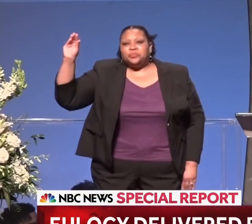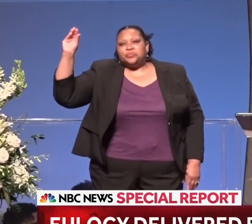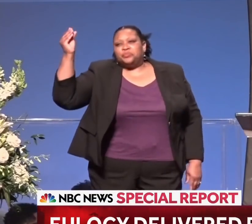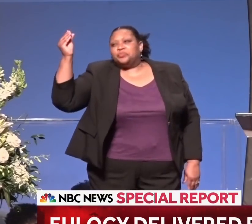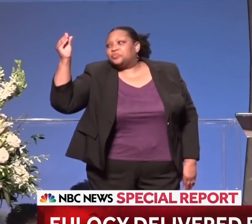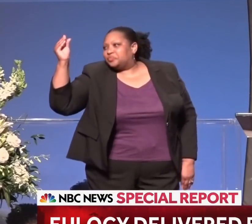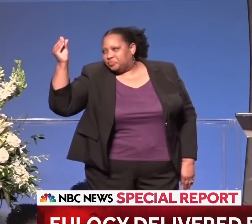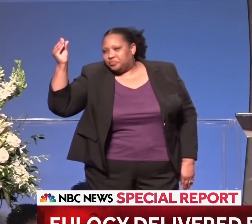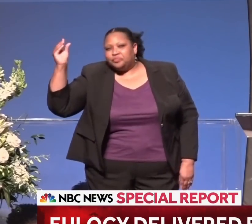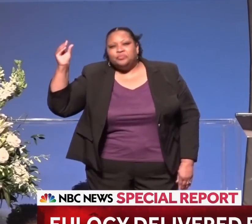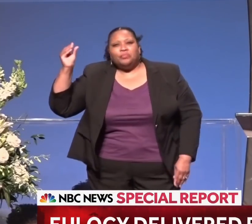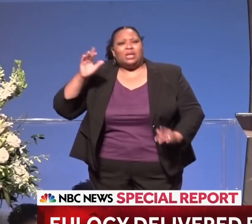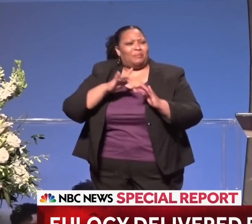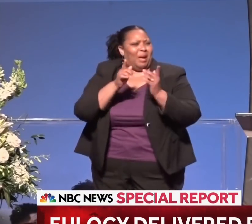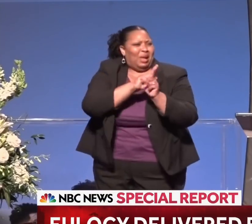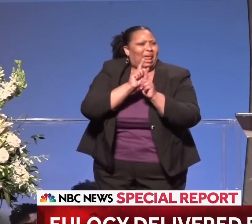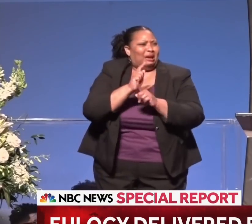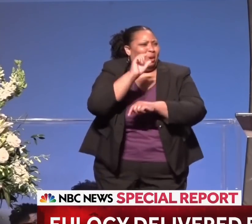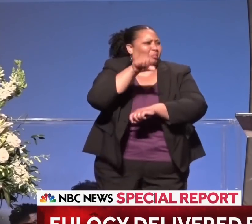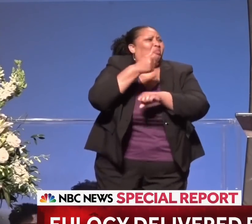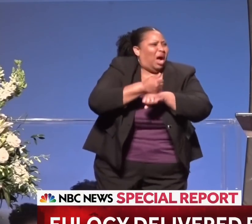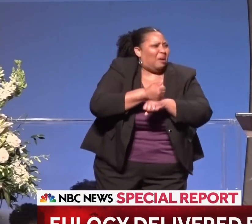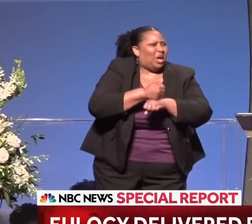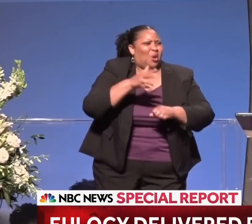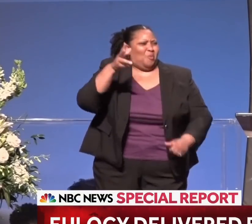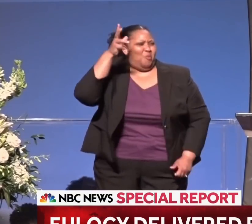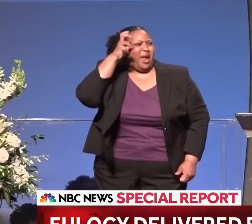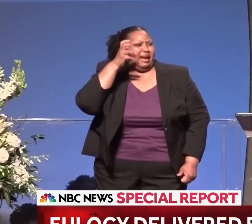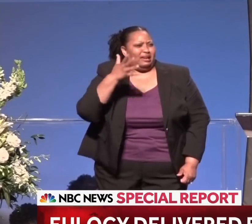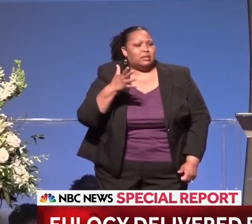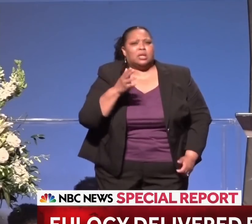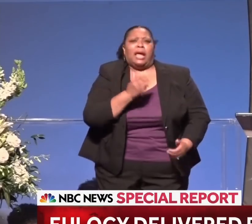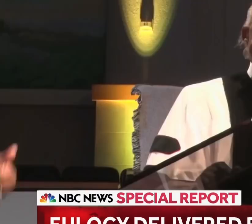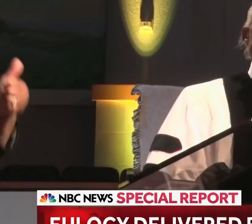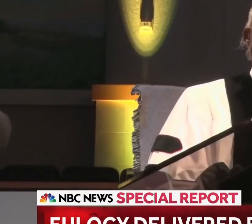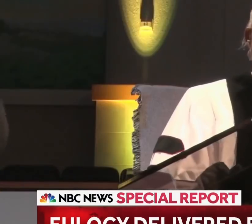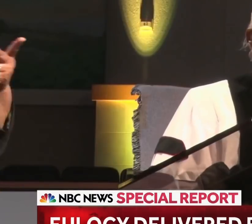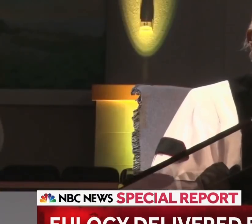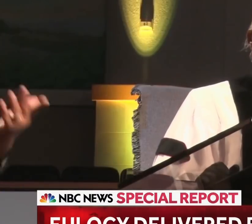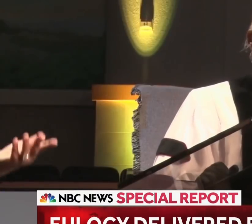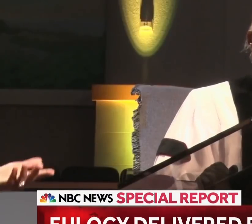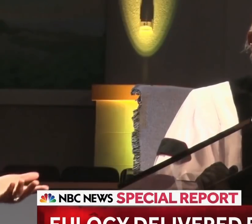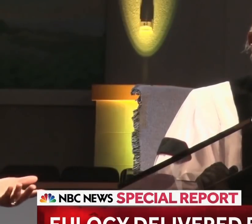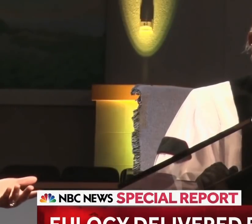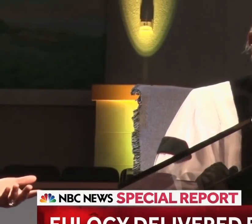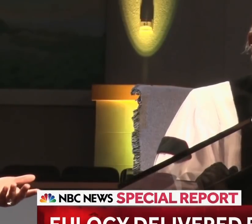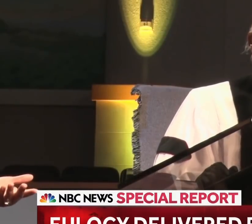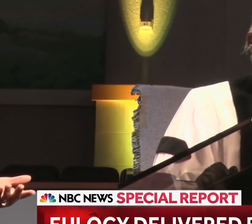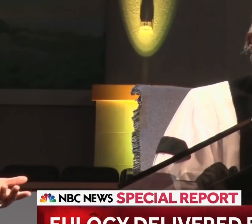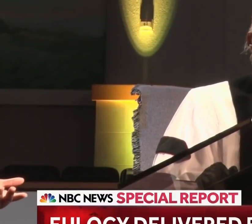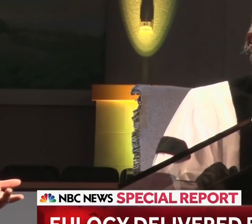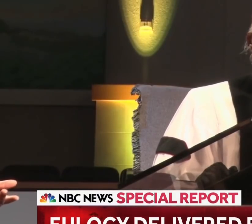PROTESTERS AND THEN TAKE A BIBLE AND WALK IN FRONT OF A CHURCH AND USE THE CHURCH AS A PROP.